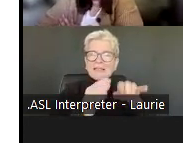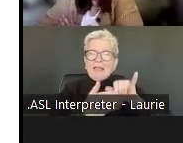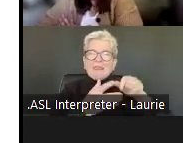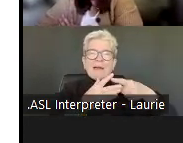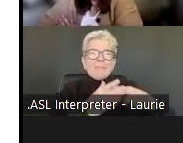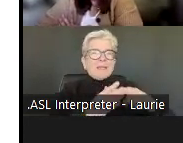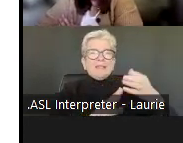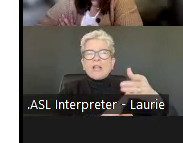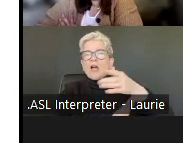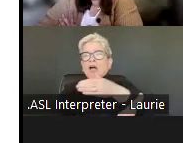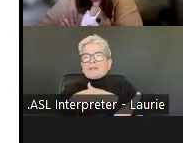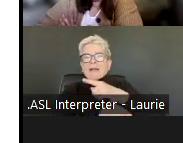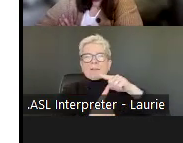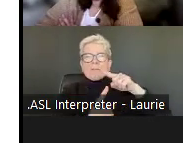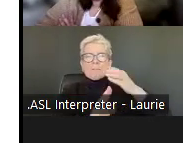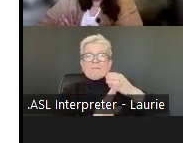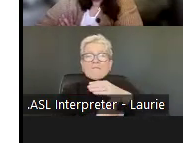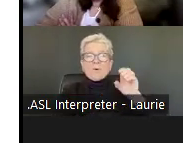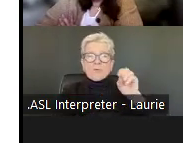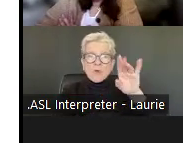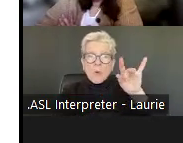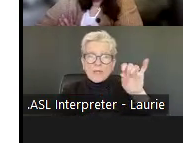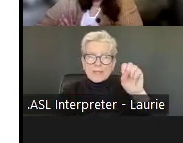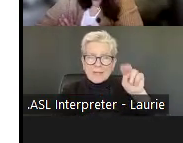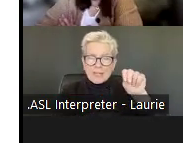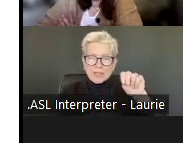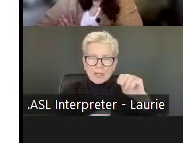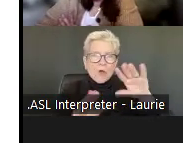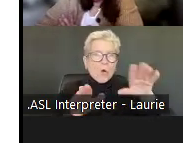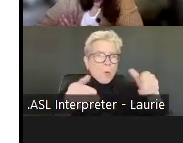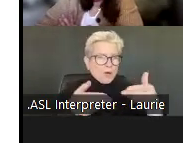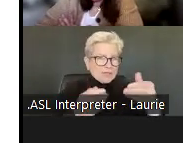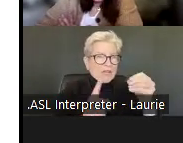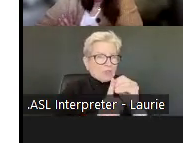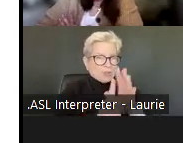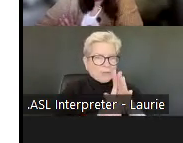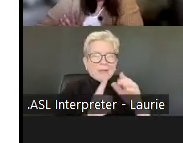before an orientation actually happens; they also carry with them the promise of a school